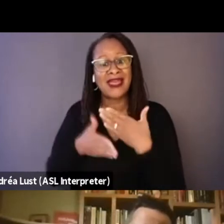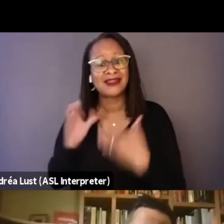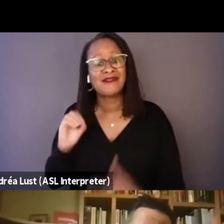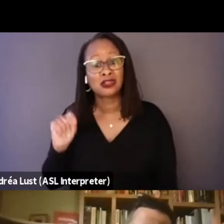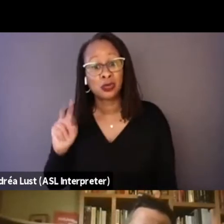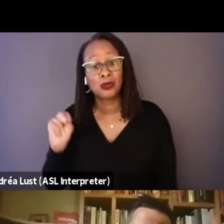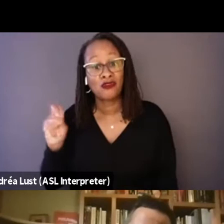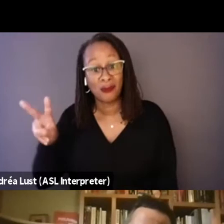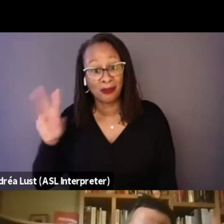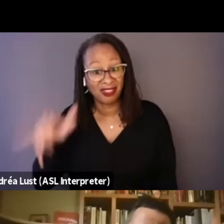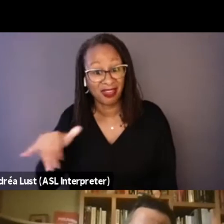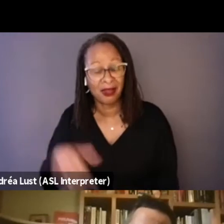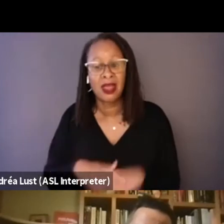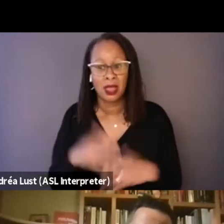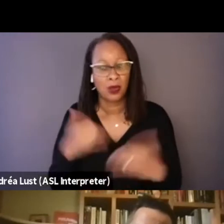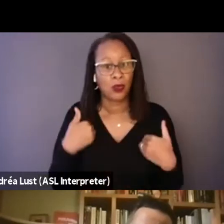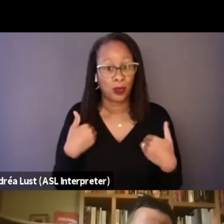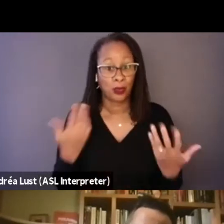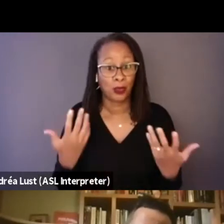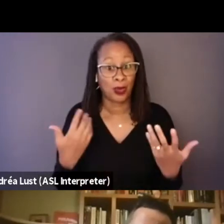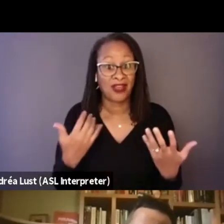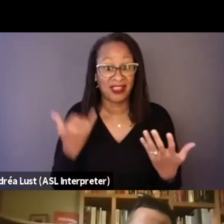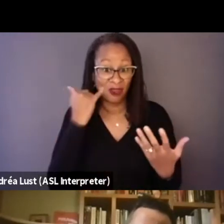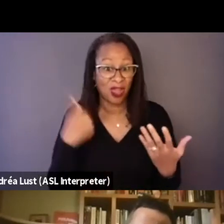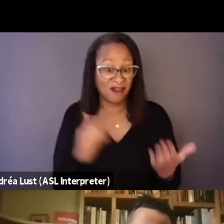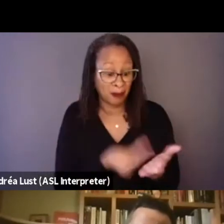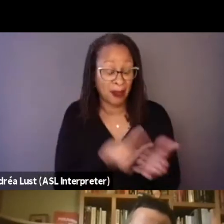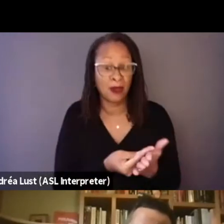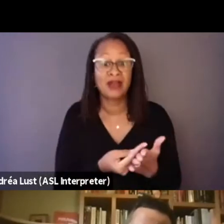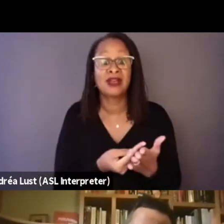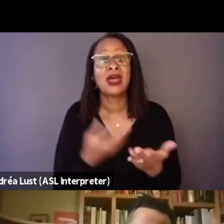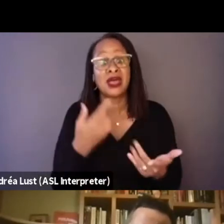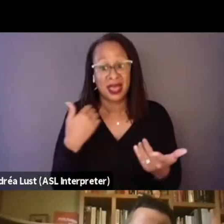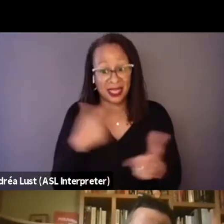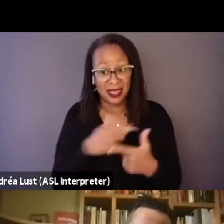So if we had the money, we'd have the money and then we'd have like maybe three months,